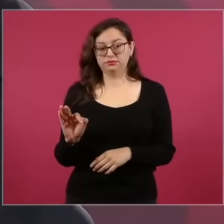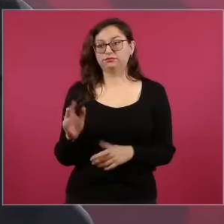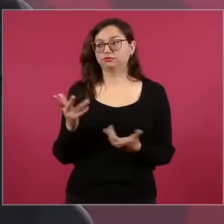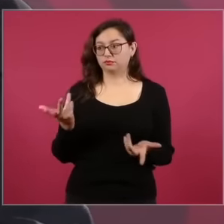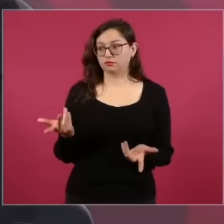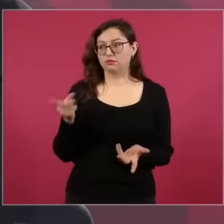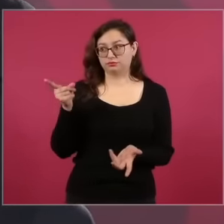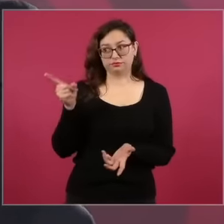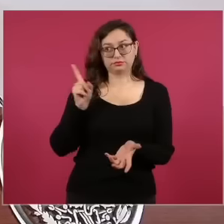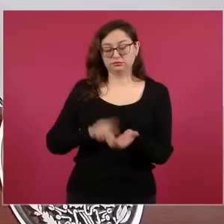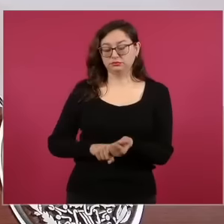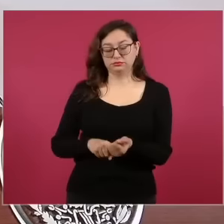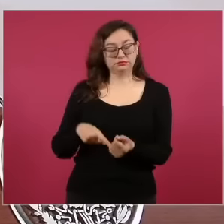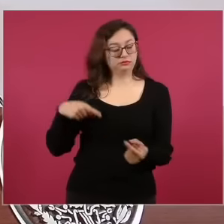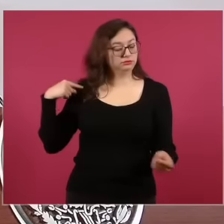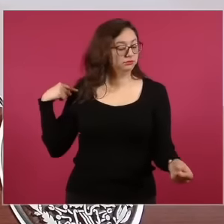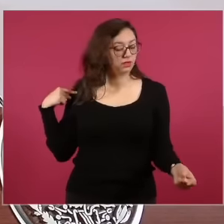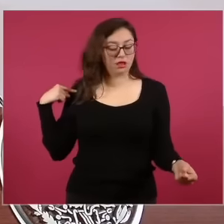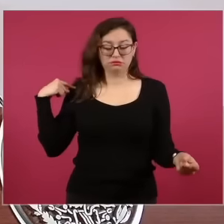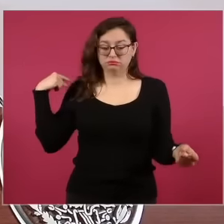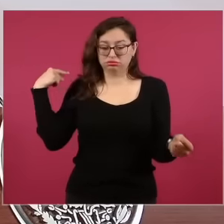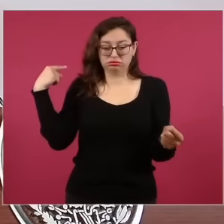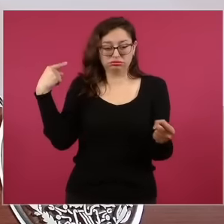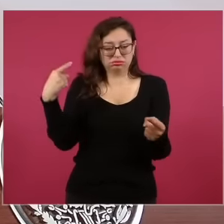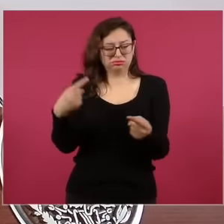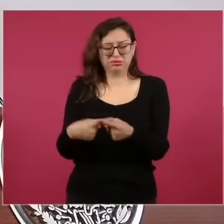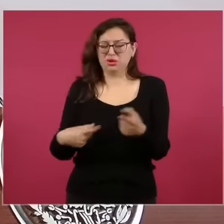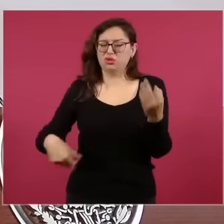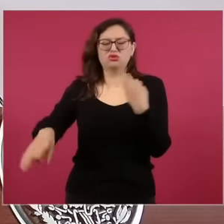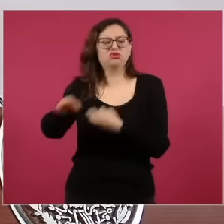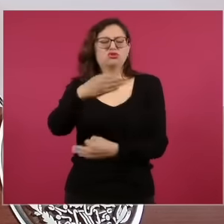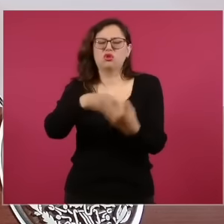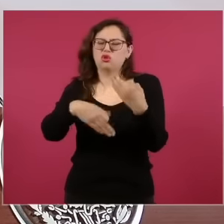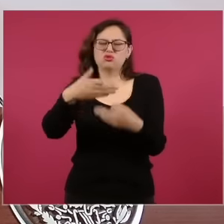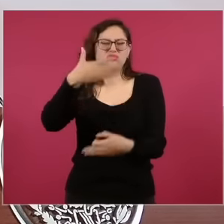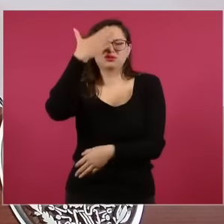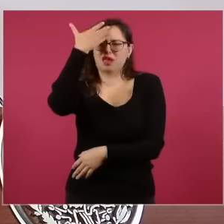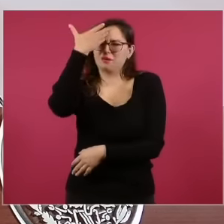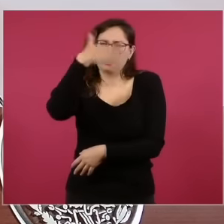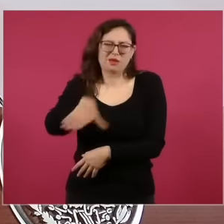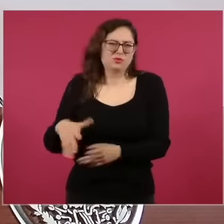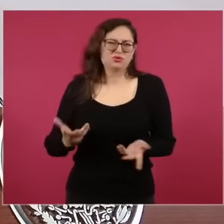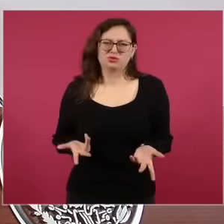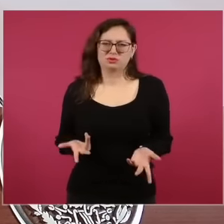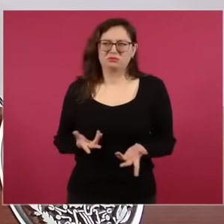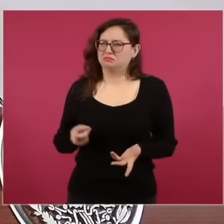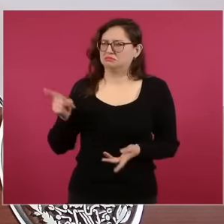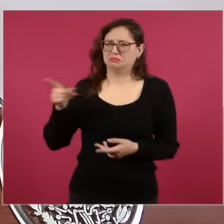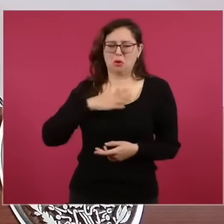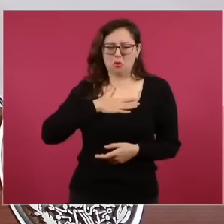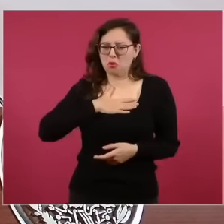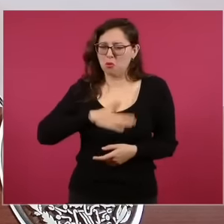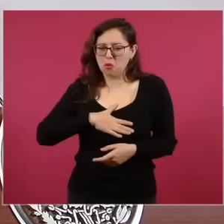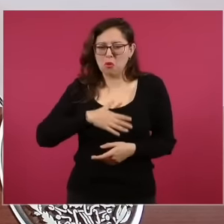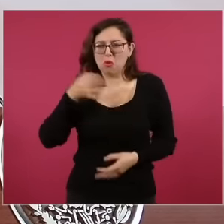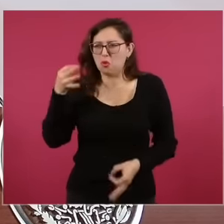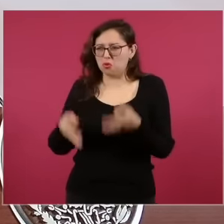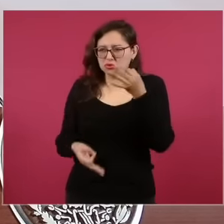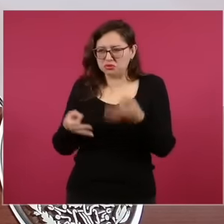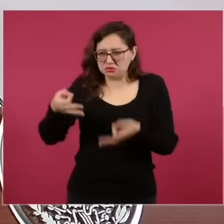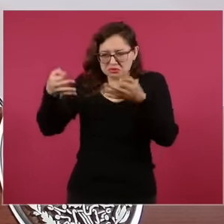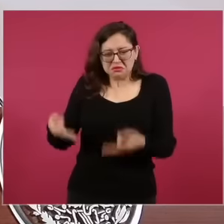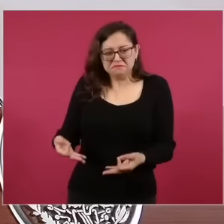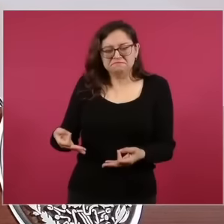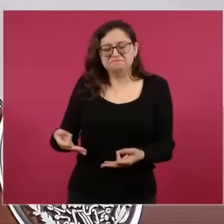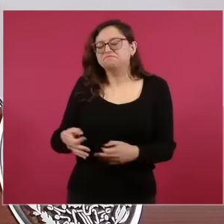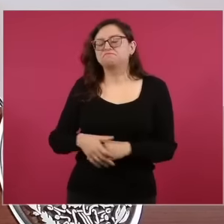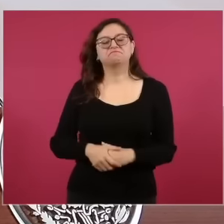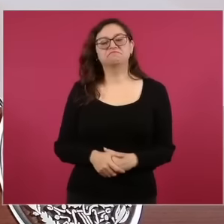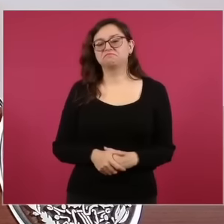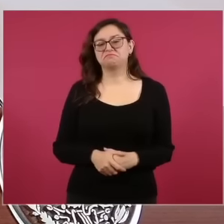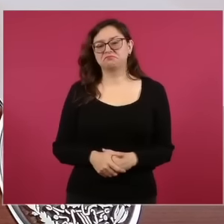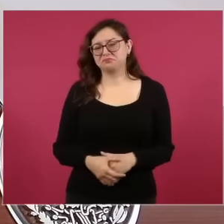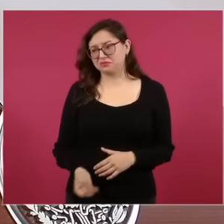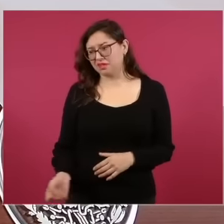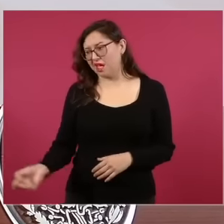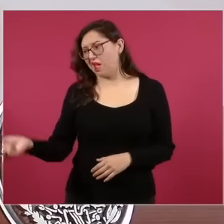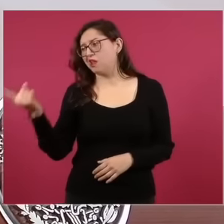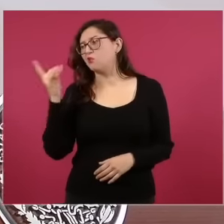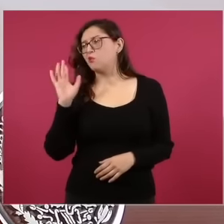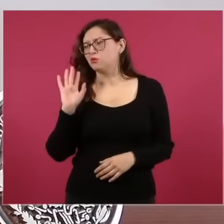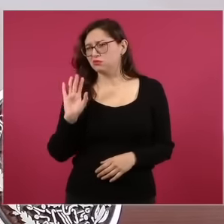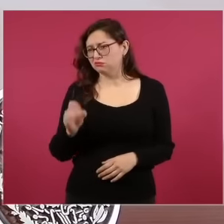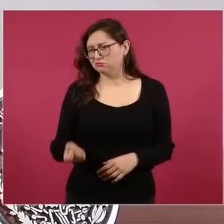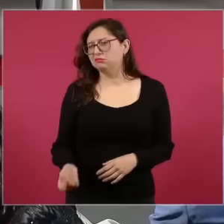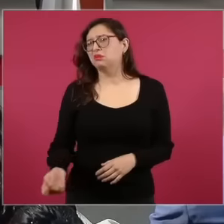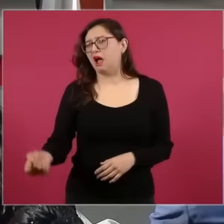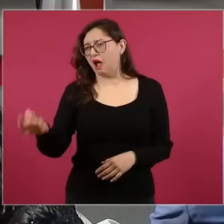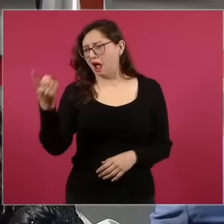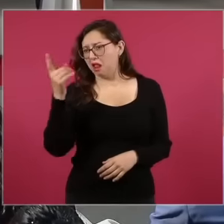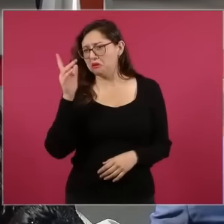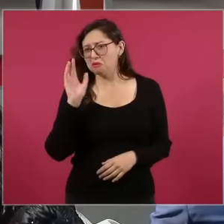proven, judges do not dispense justice with honorable exceptions. magistrates ministers